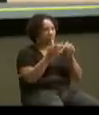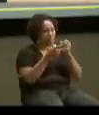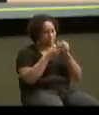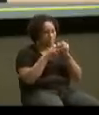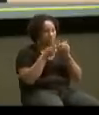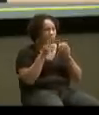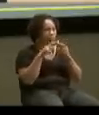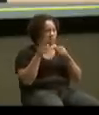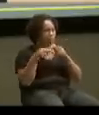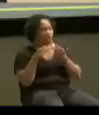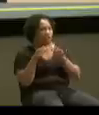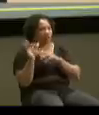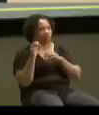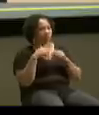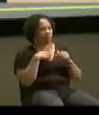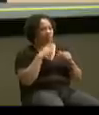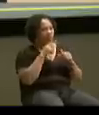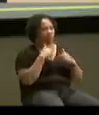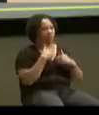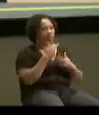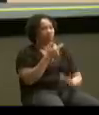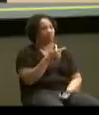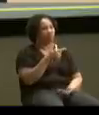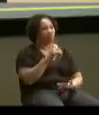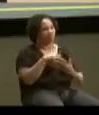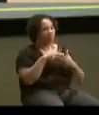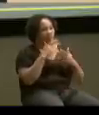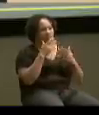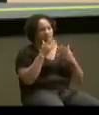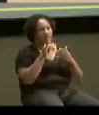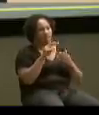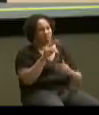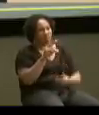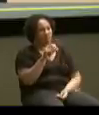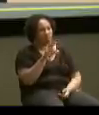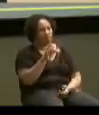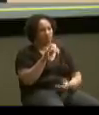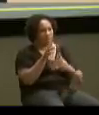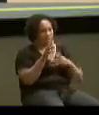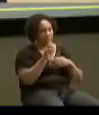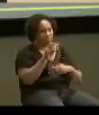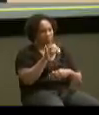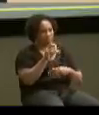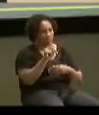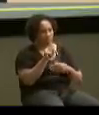SUSTAINABLE, WHAT WE HAVE FOR YOU IS A GHG EMISSIONS INVENTORY PROMISE.